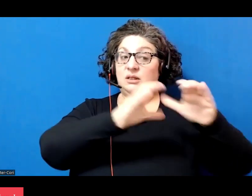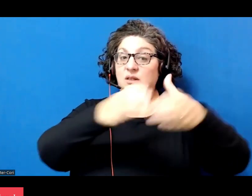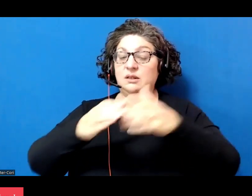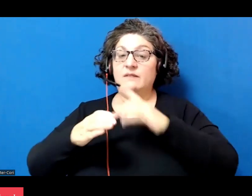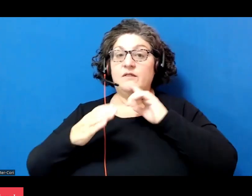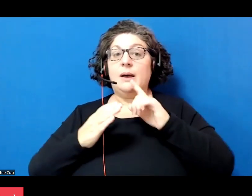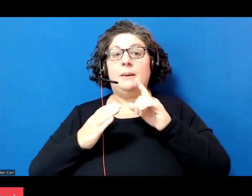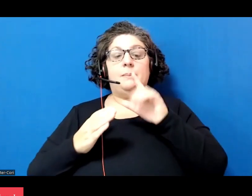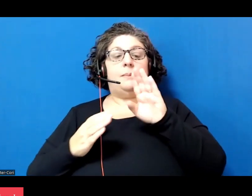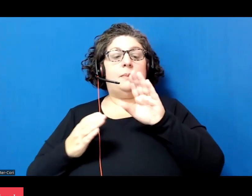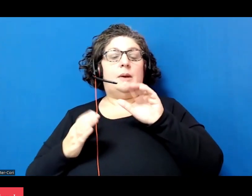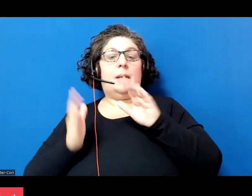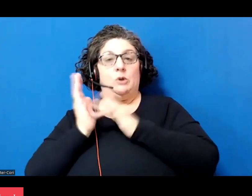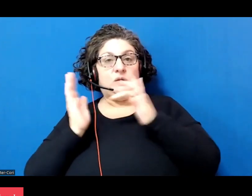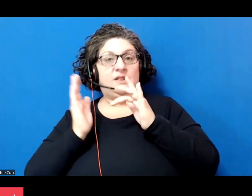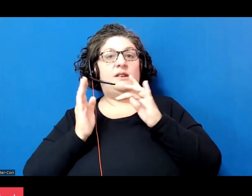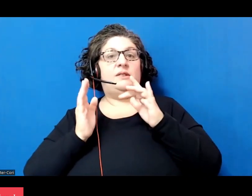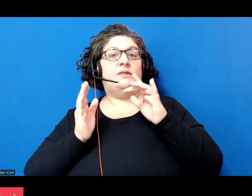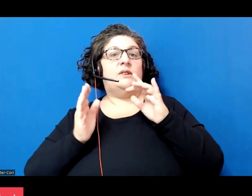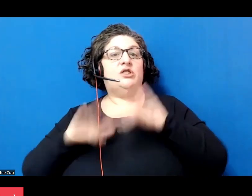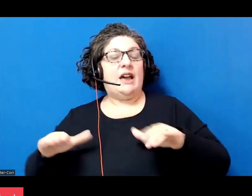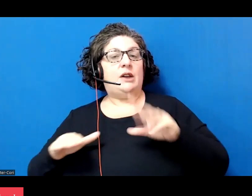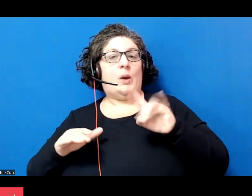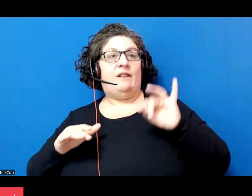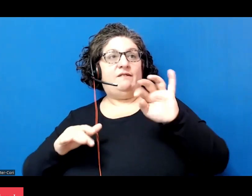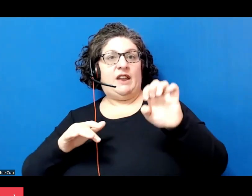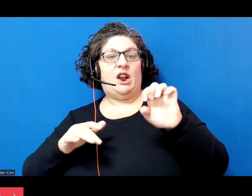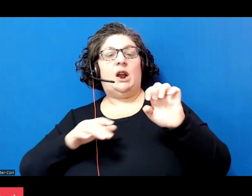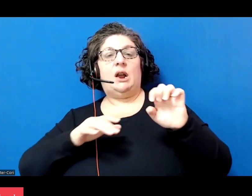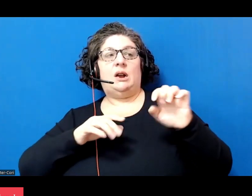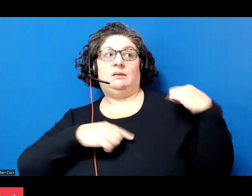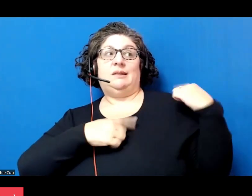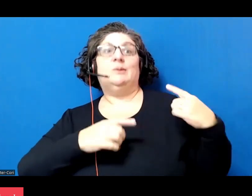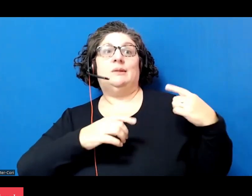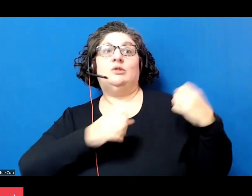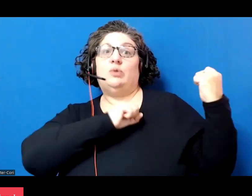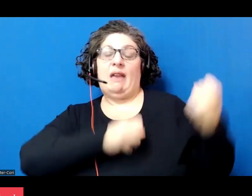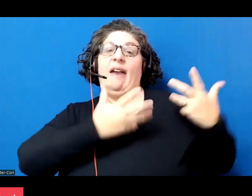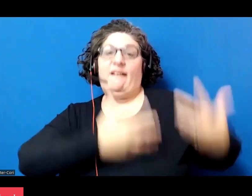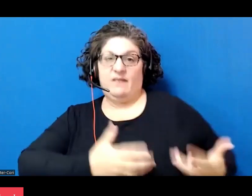child welfare practices that were pretty rampant before the statute was enacted.